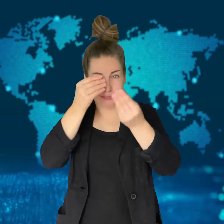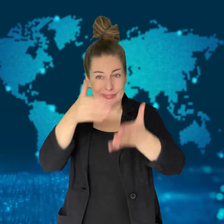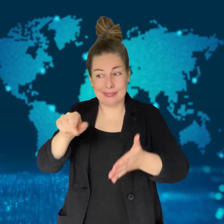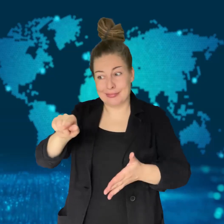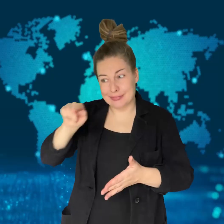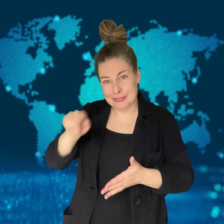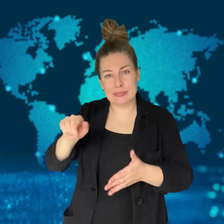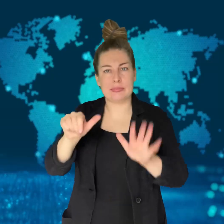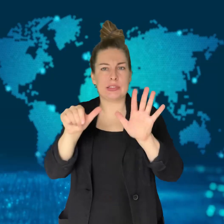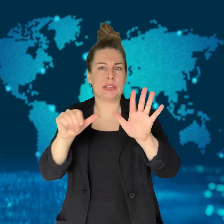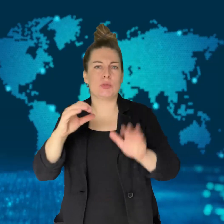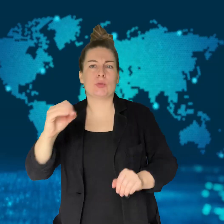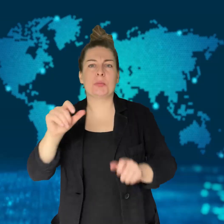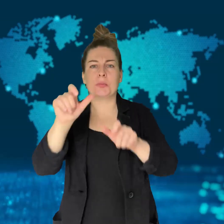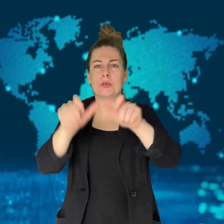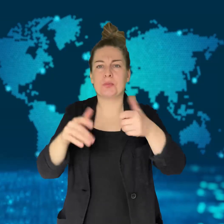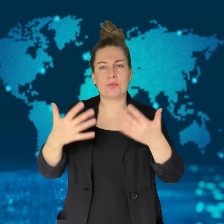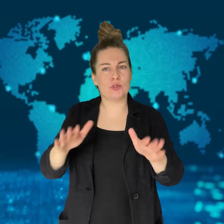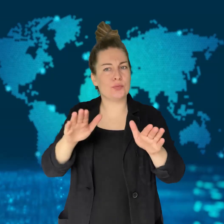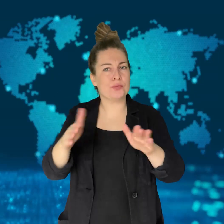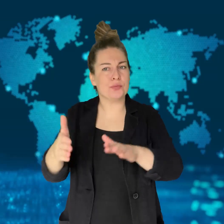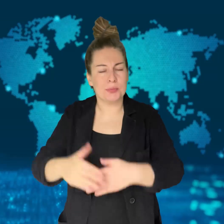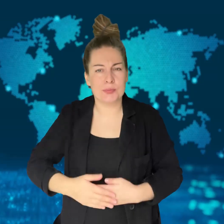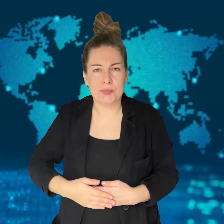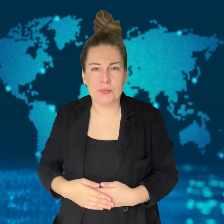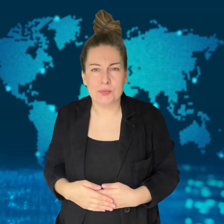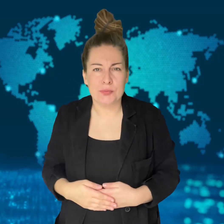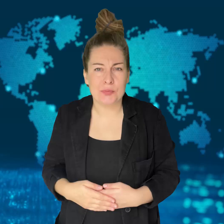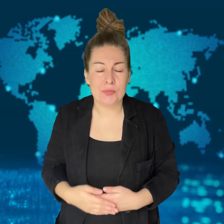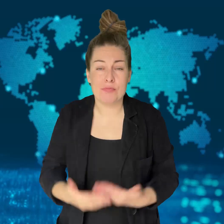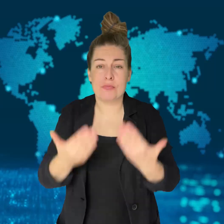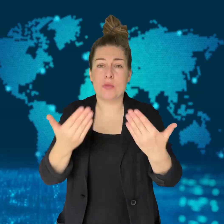one of the hardest-hit areas.